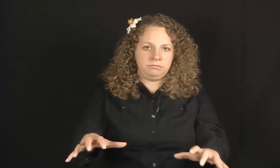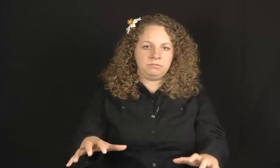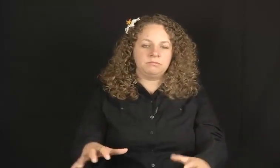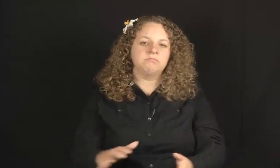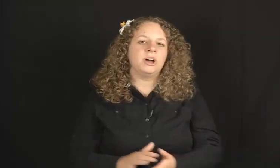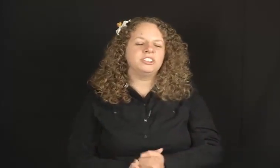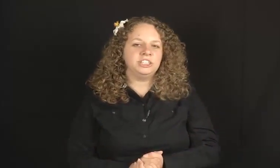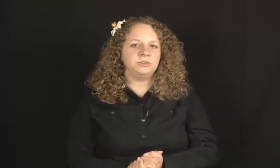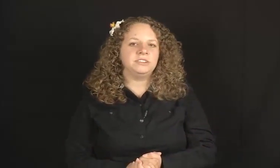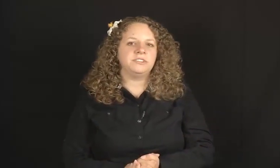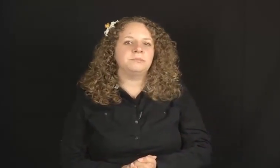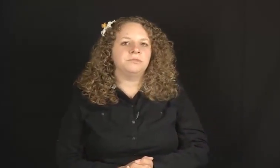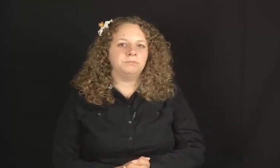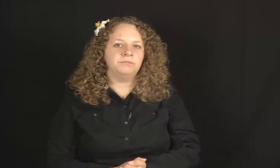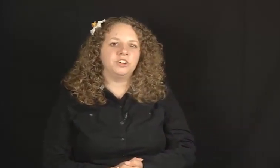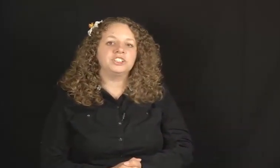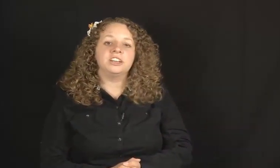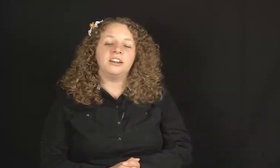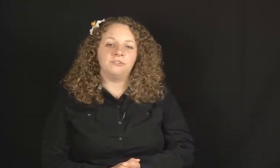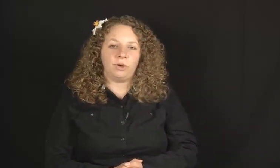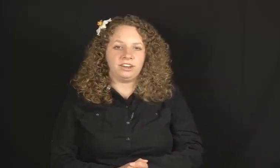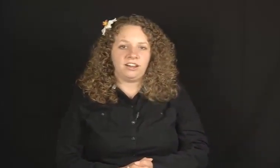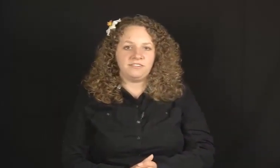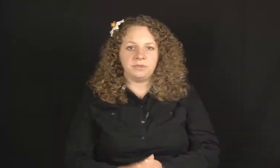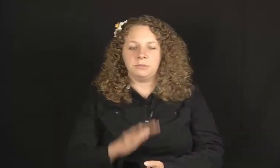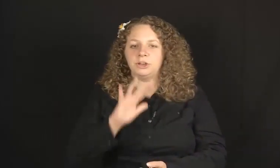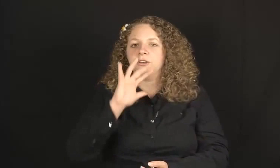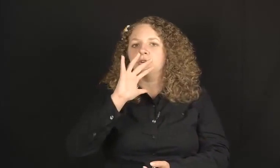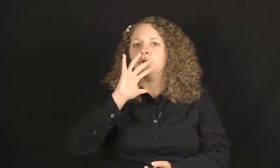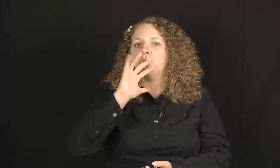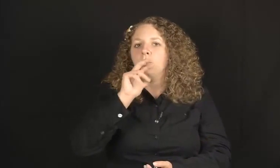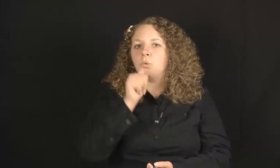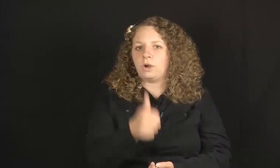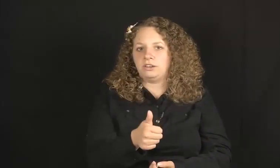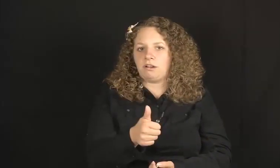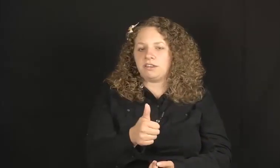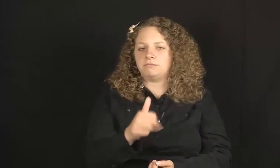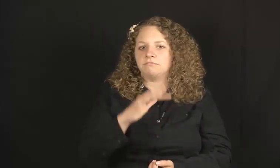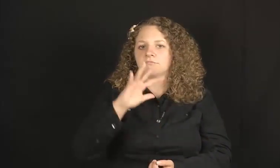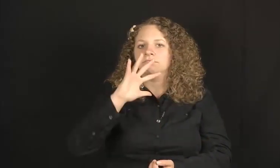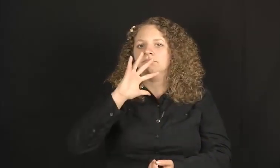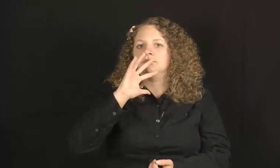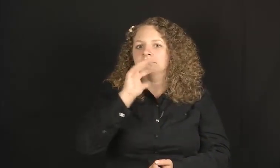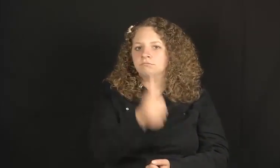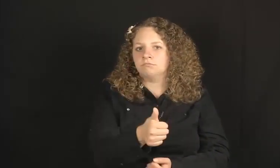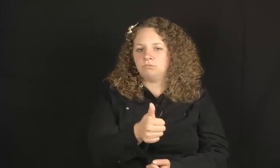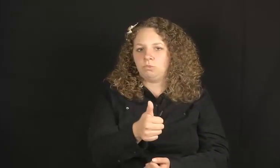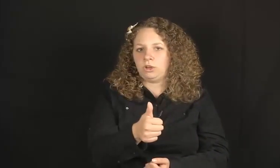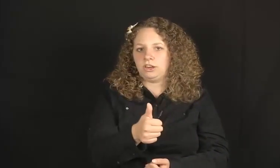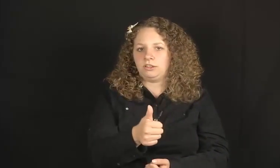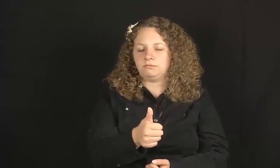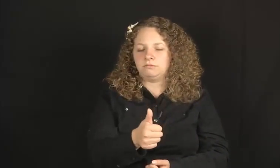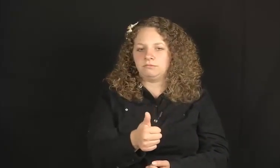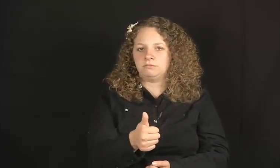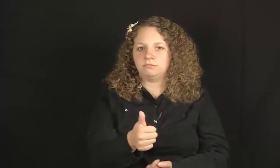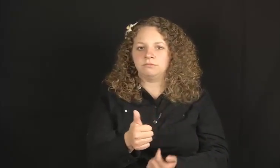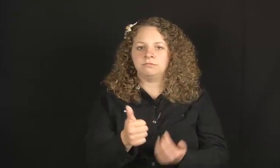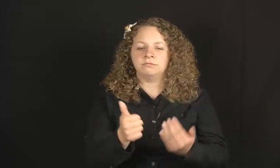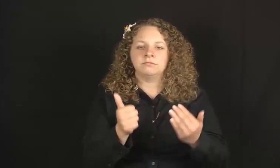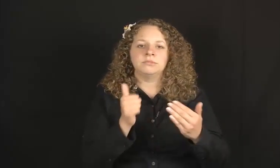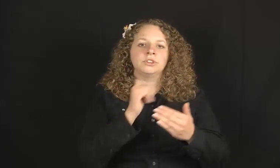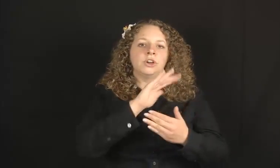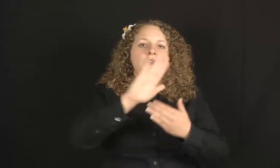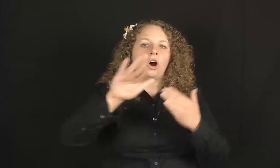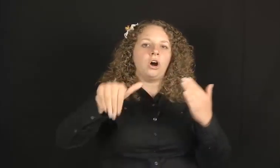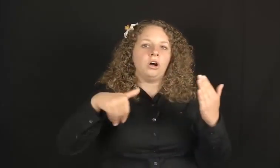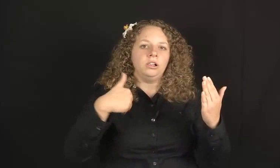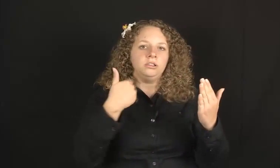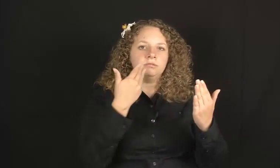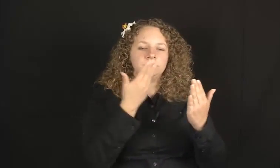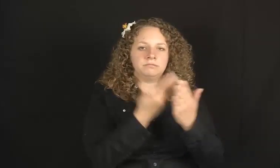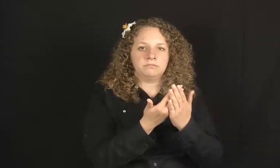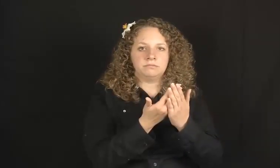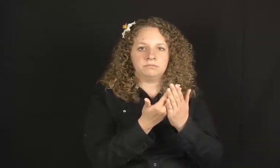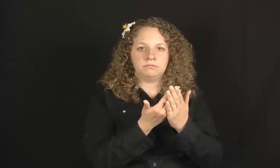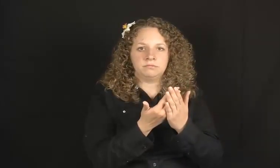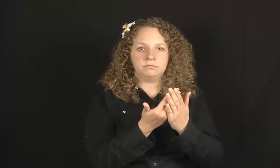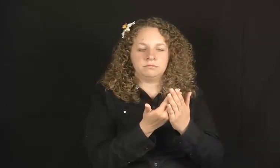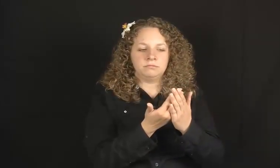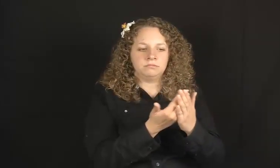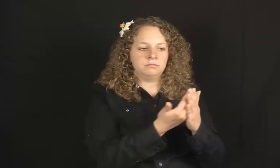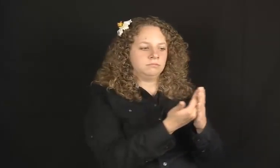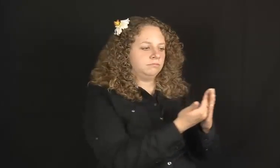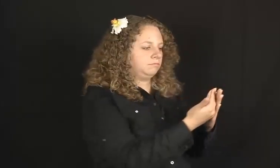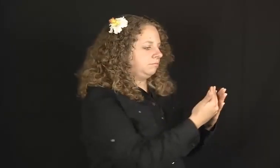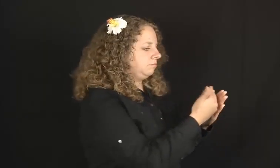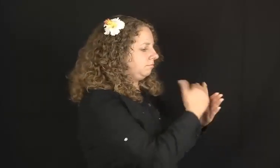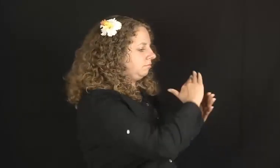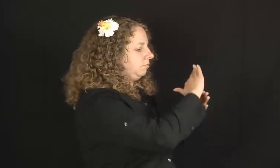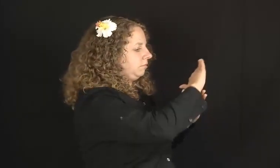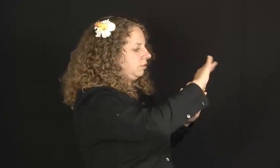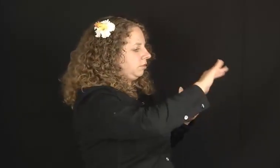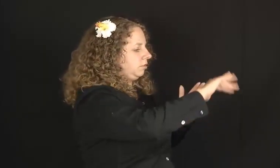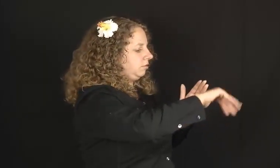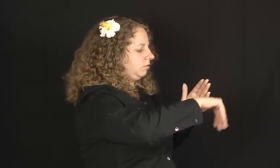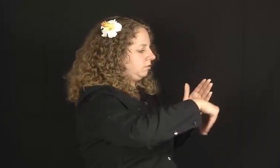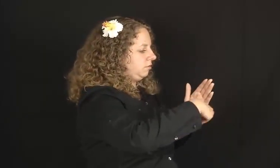I'll teach you a different version of WHY-NOT from the book, WHY-NOT, WHY-NOT.